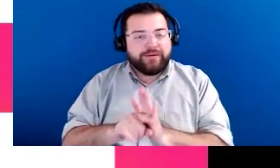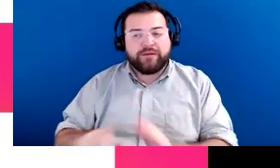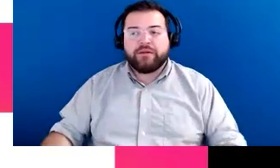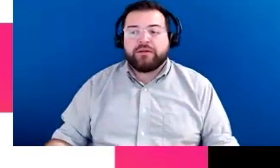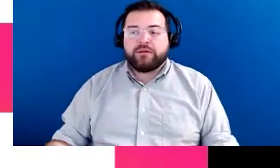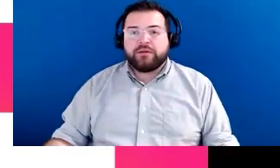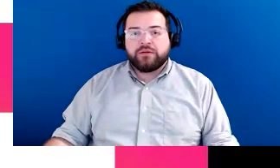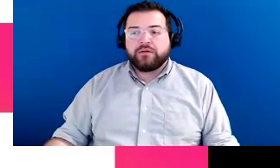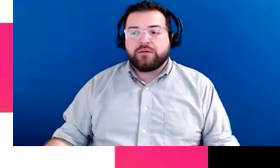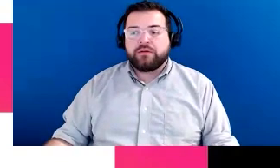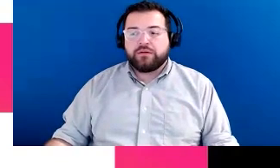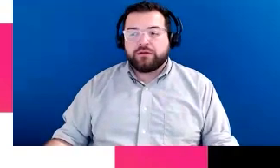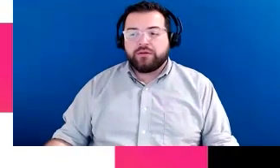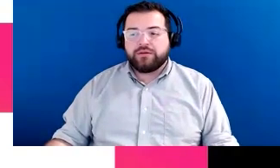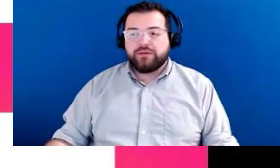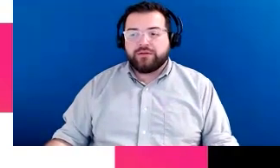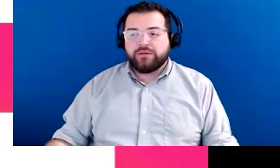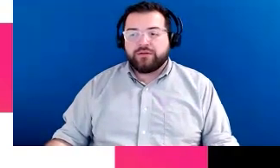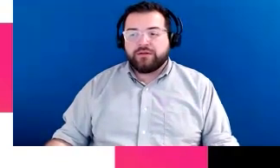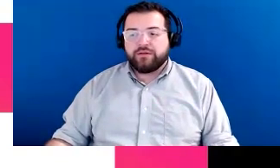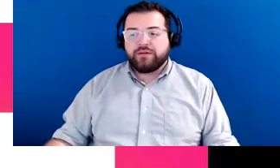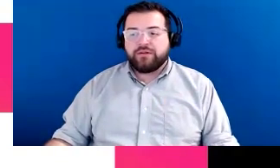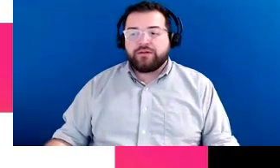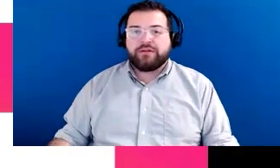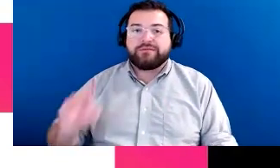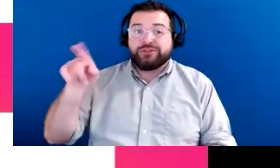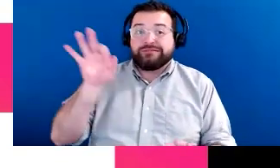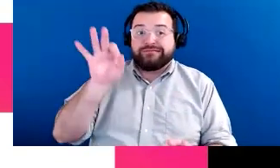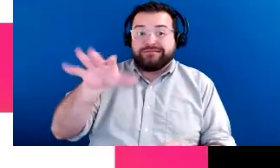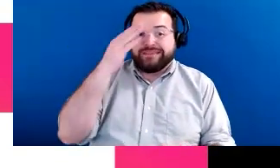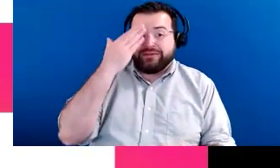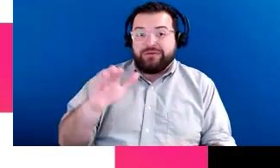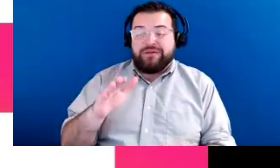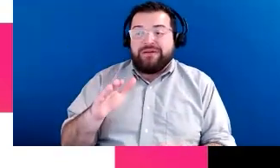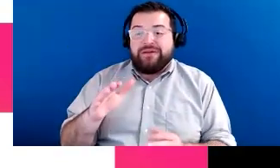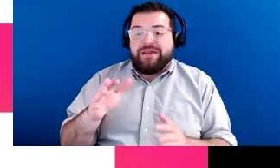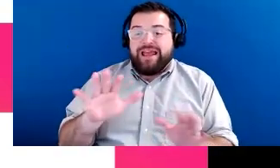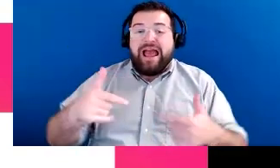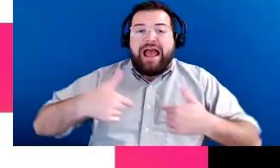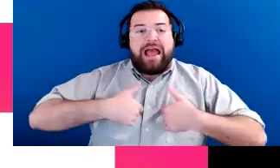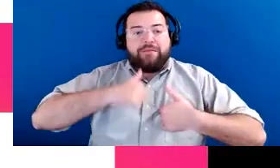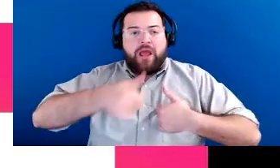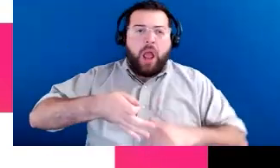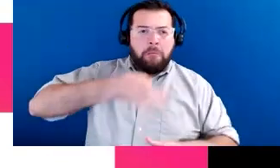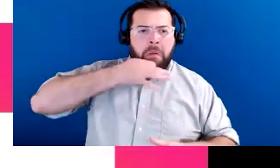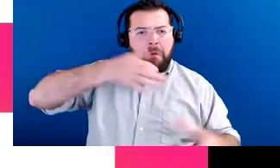Yeah. And just a disclaimer. I'm not an expert. I'm not going to be like, yes, this checks it.